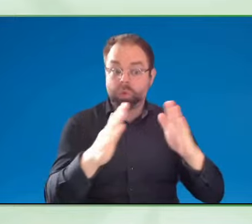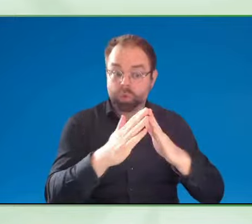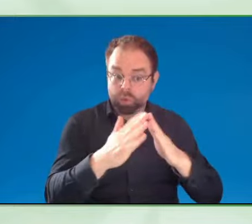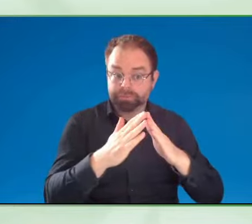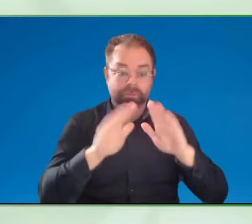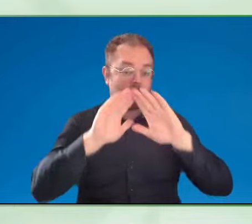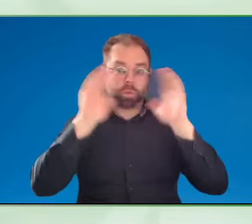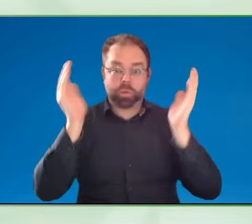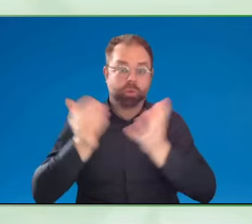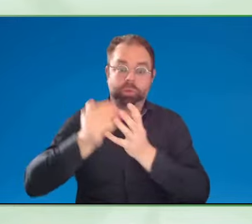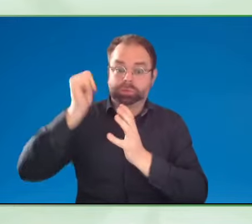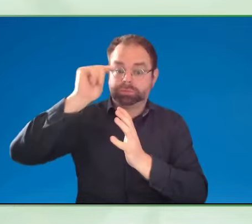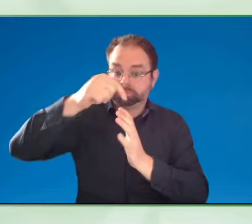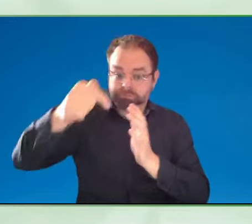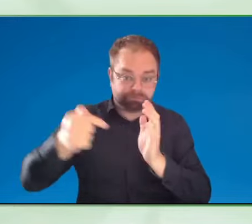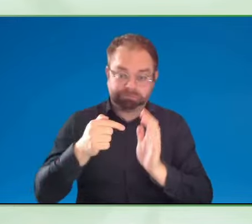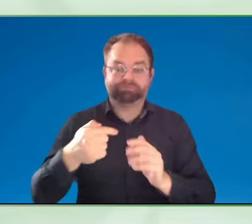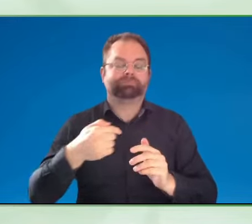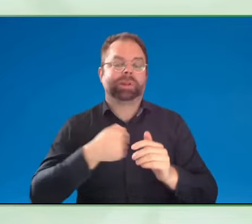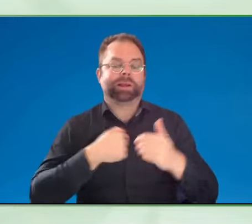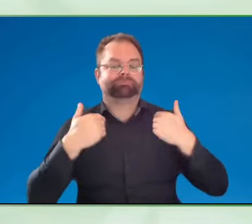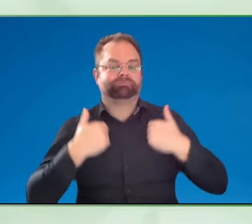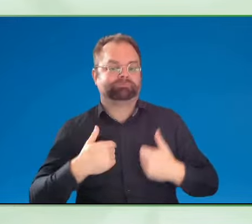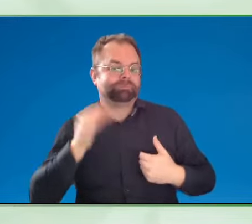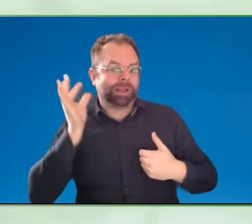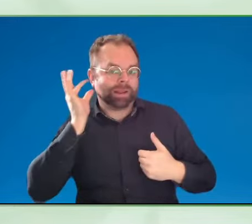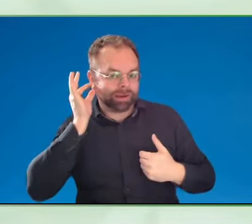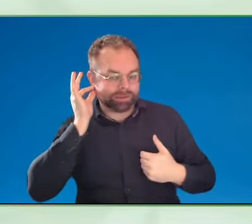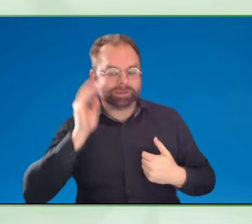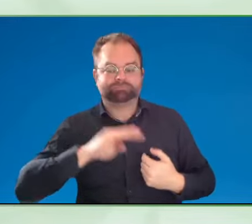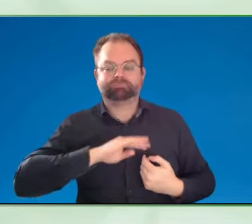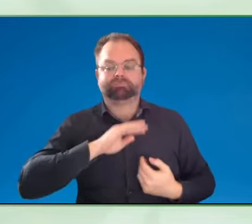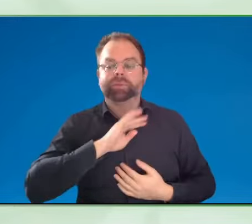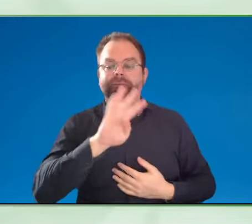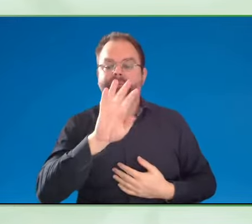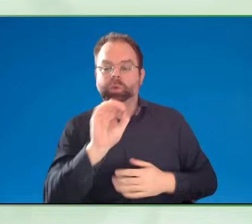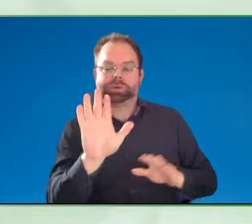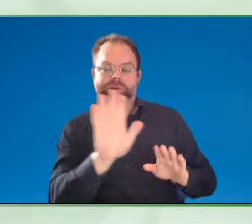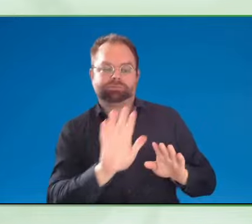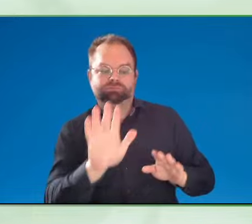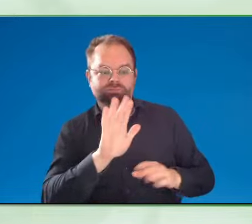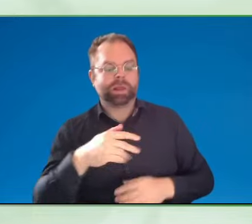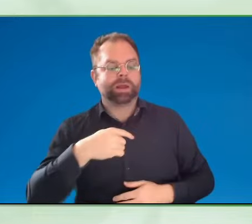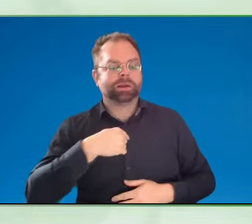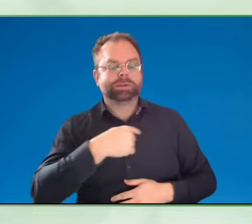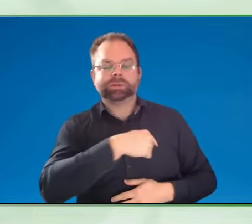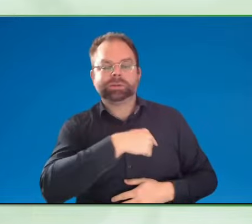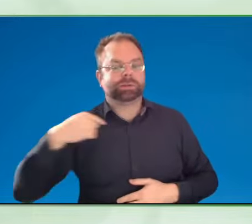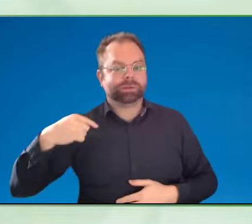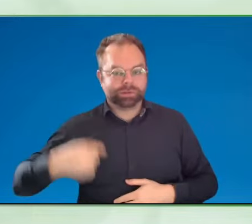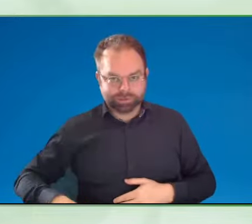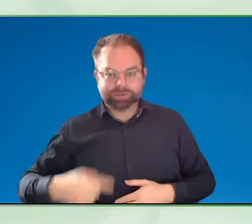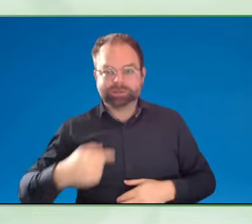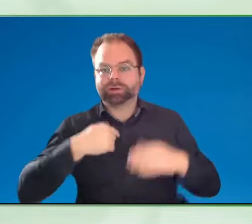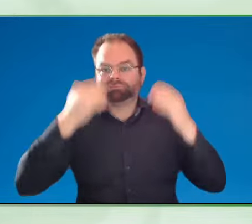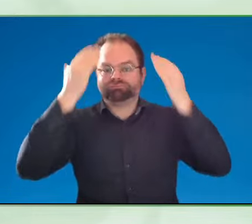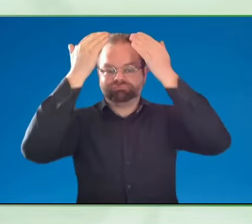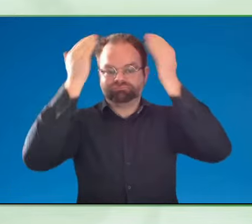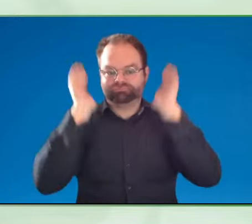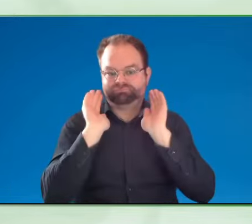We are going to talk about how your library in Singapore has become incredibly accessible.